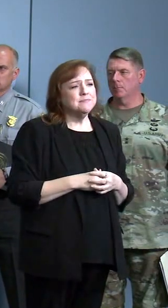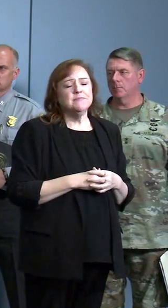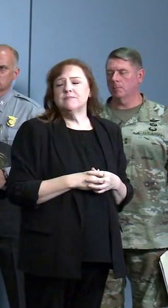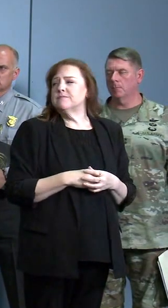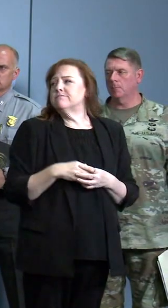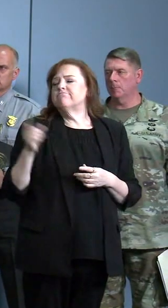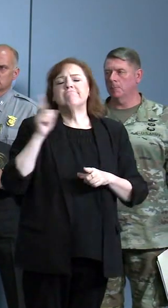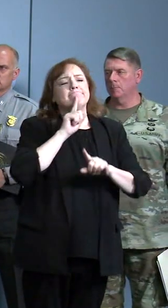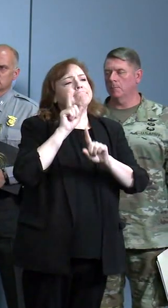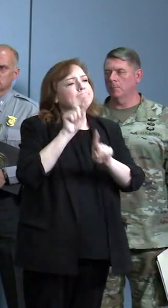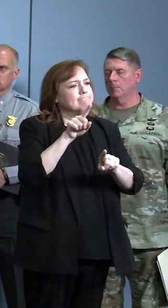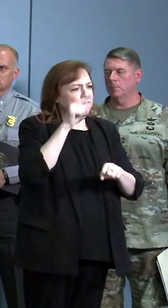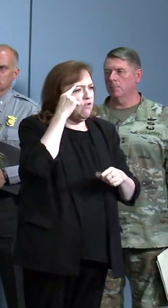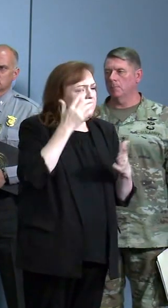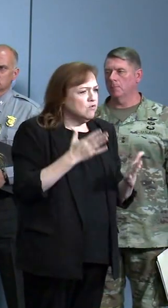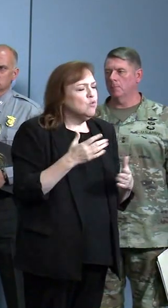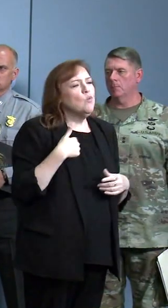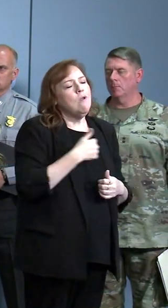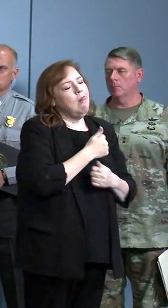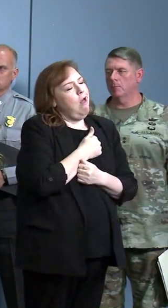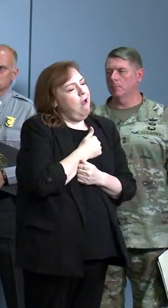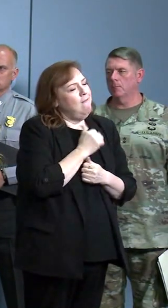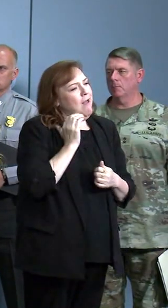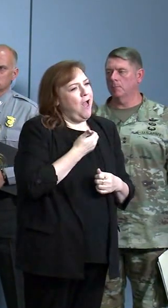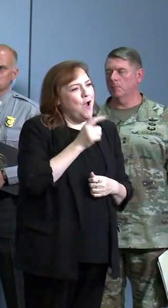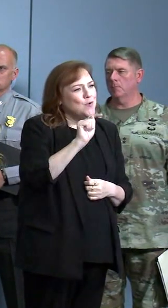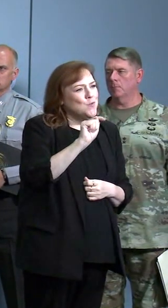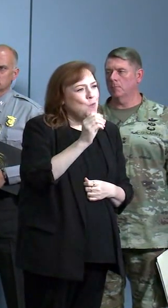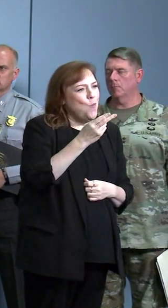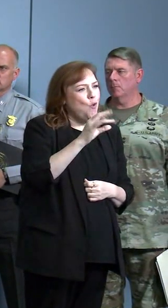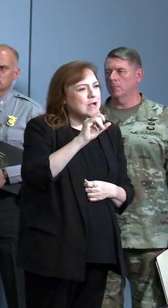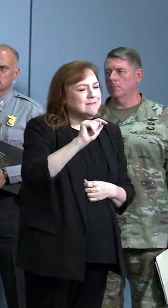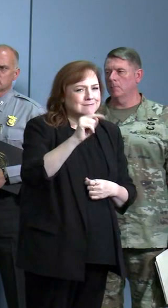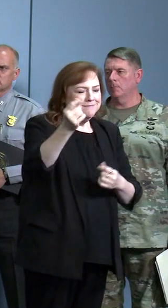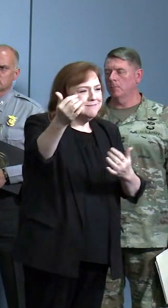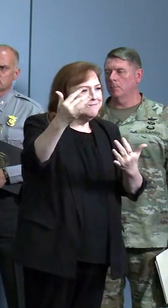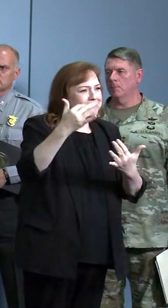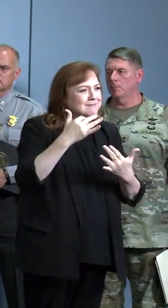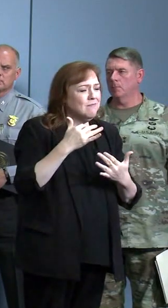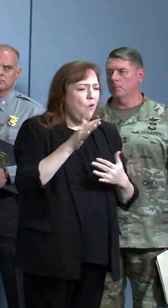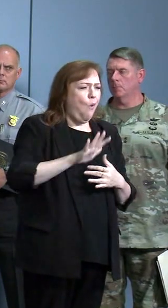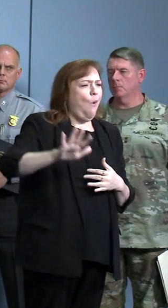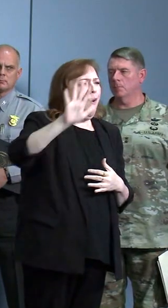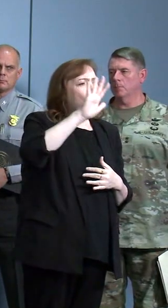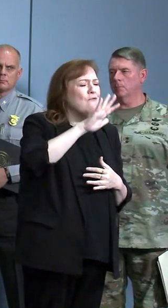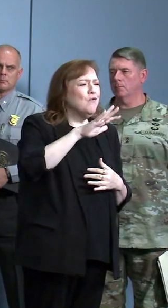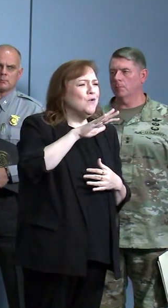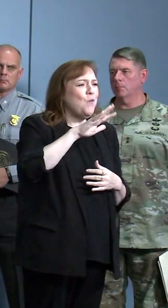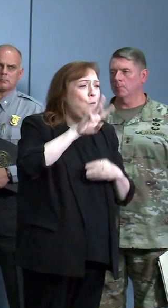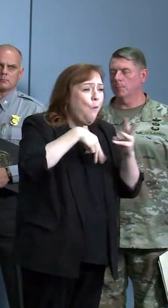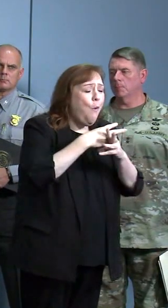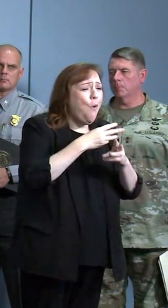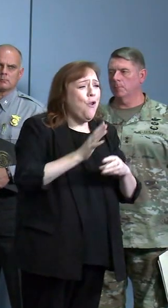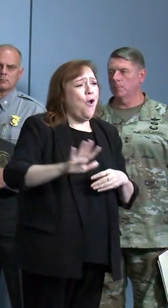in North Carolina. We know they come from certainly all over the